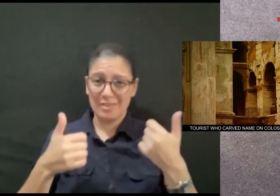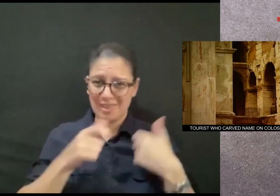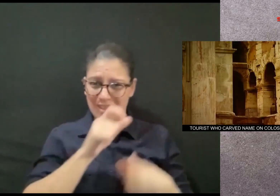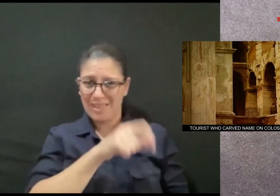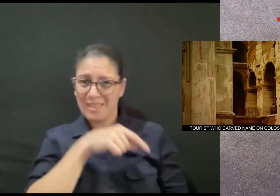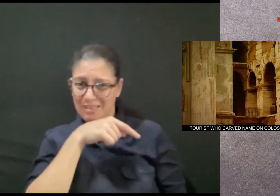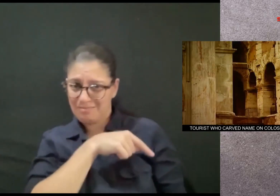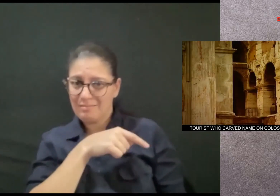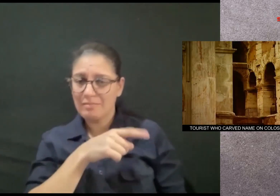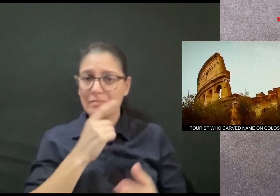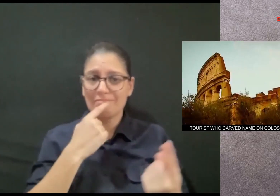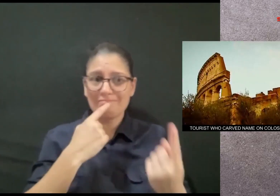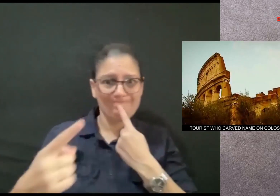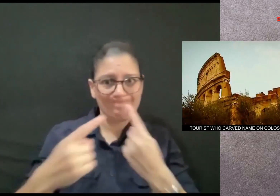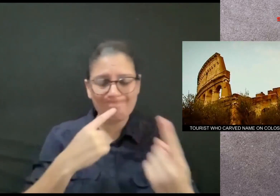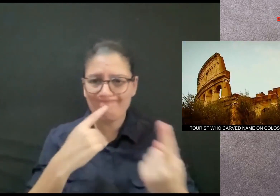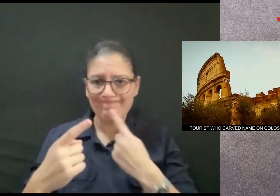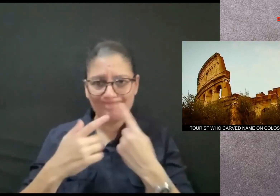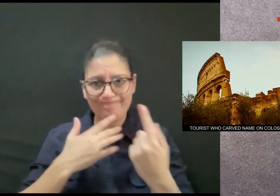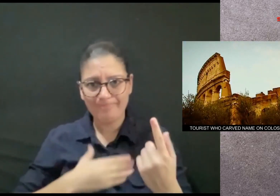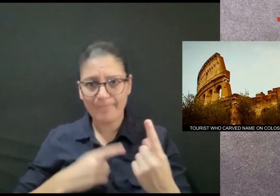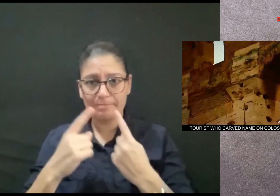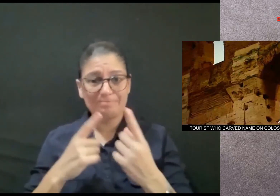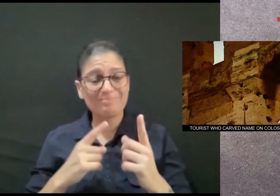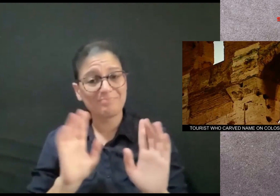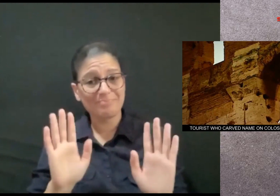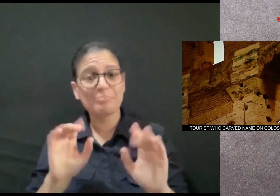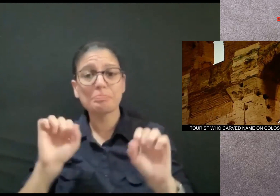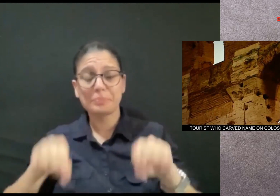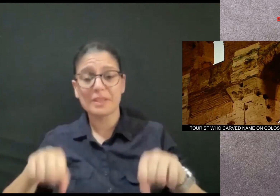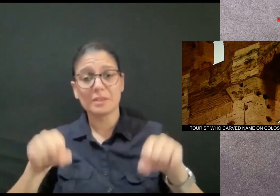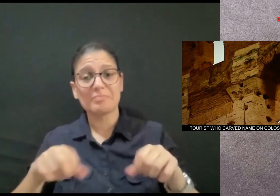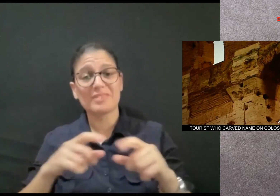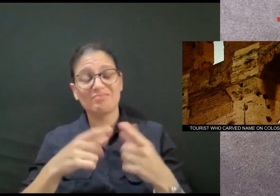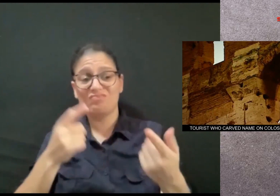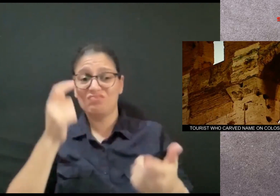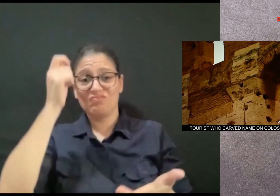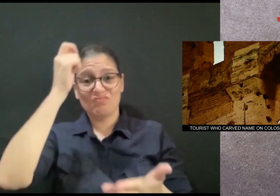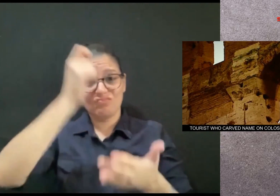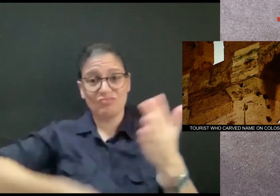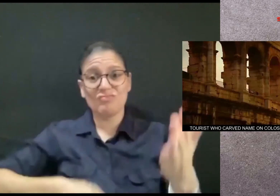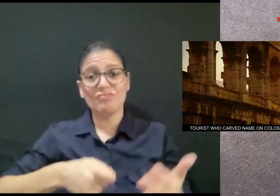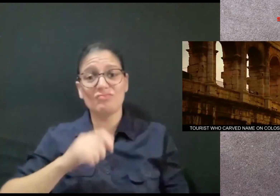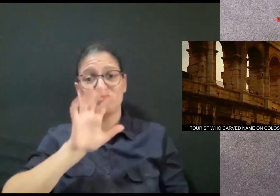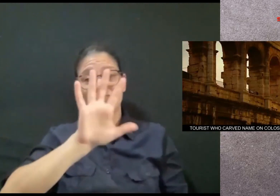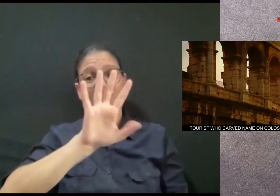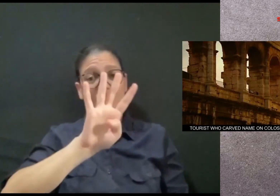of that letter it comes as the tourist hopes for a plea bargain in charges that could lead